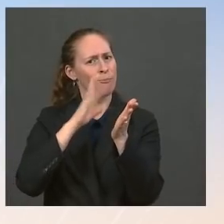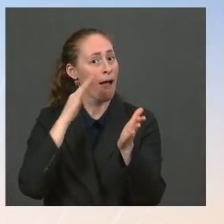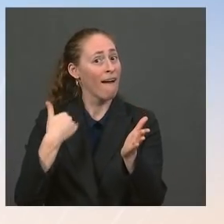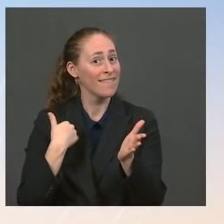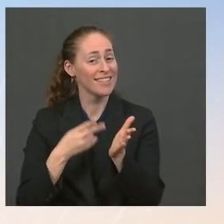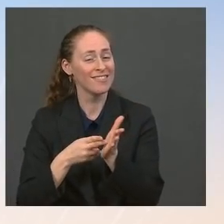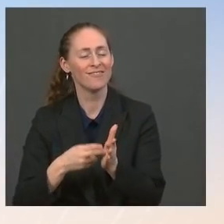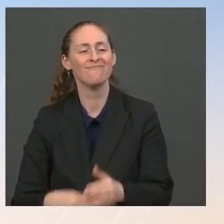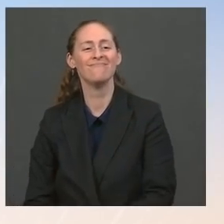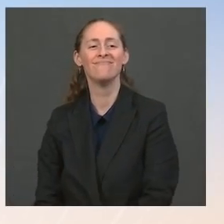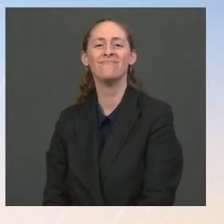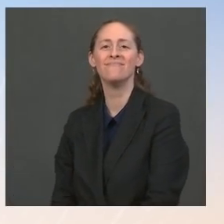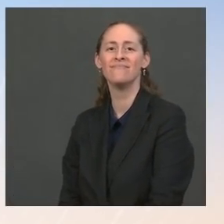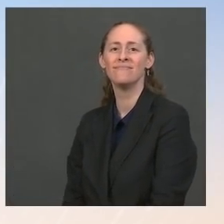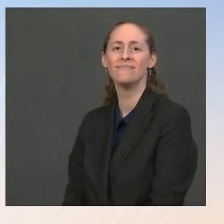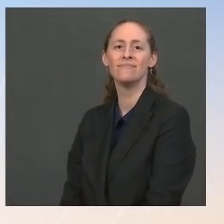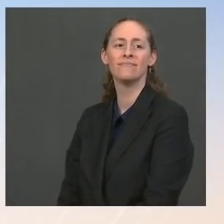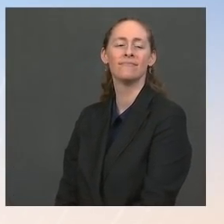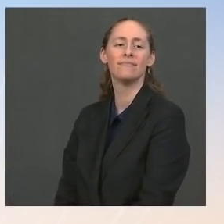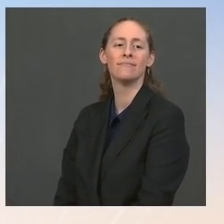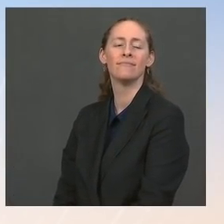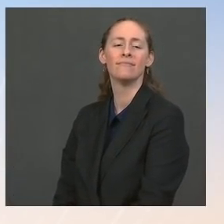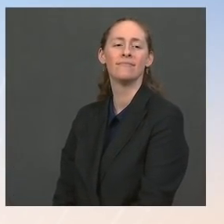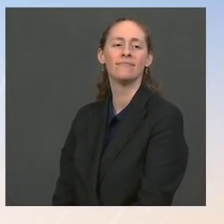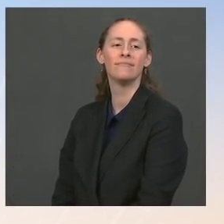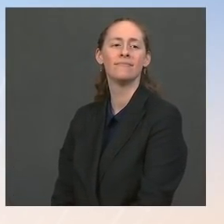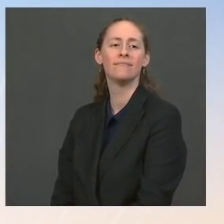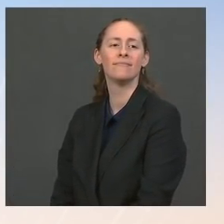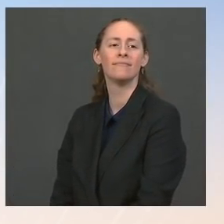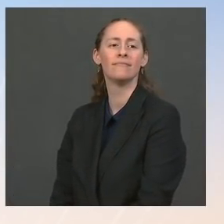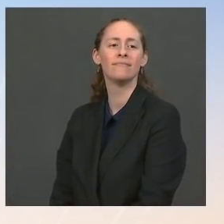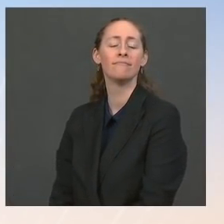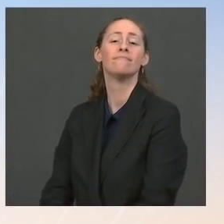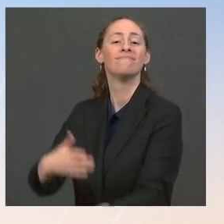The Press: Mr. Secretary, thank you. Are Title 42 expulsions,